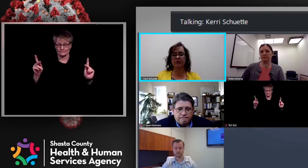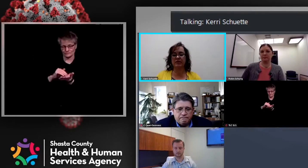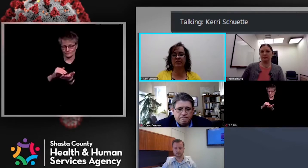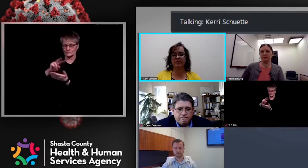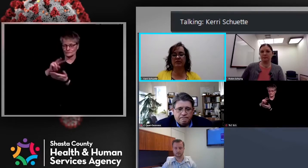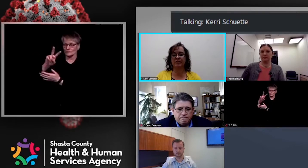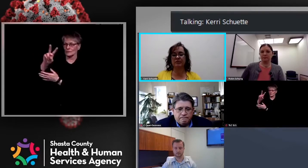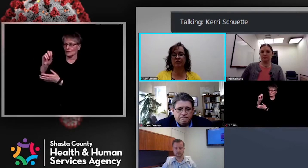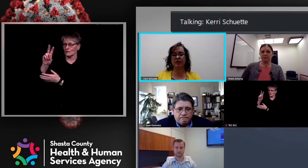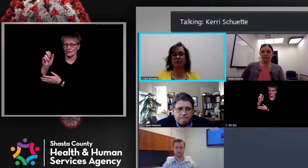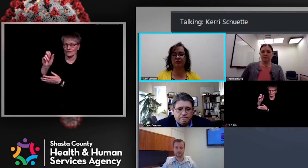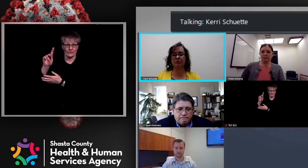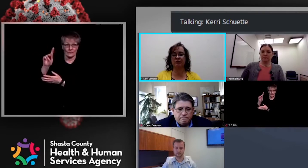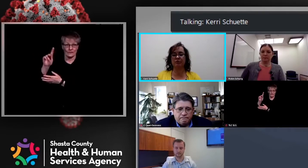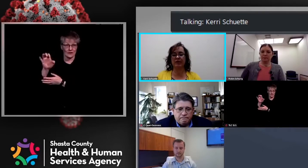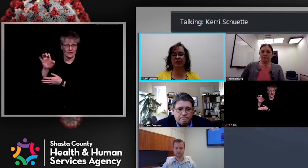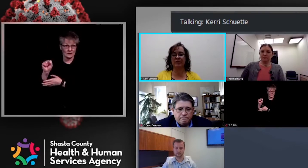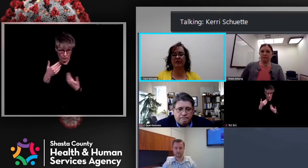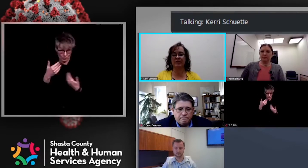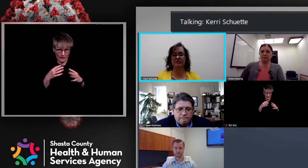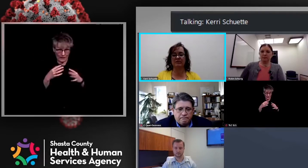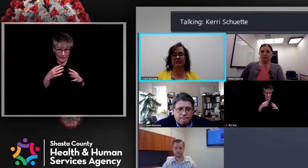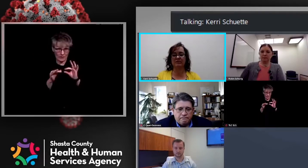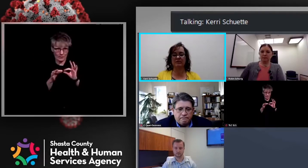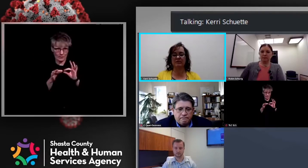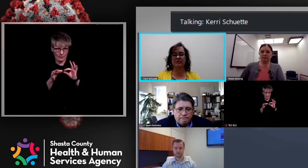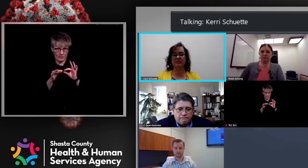wanted to share this morning or are you ready for media questions?